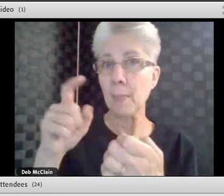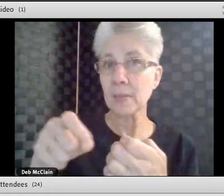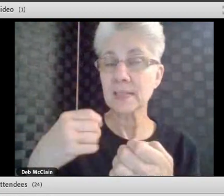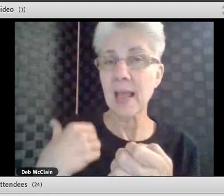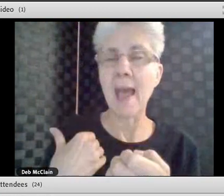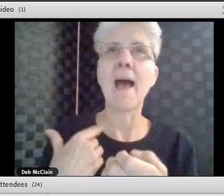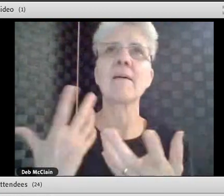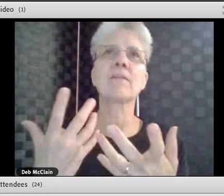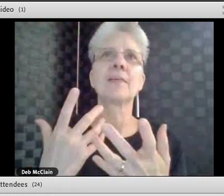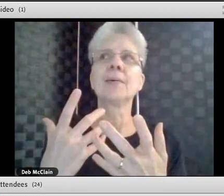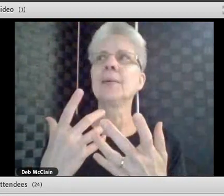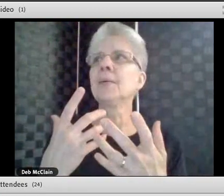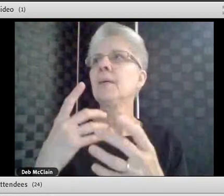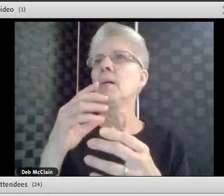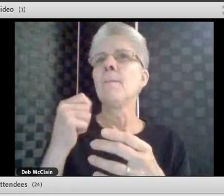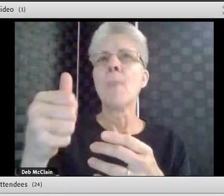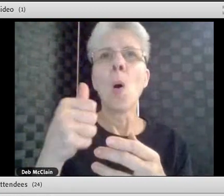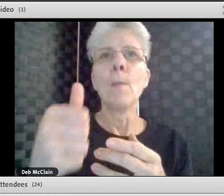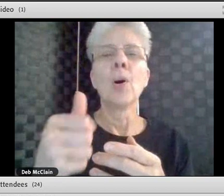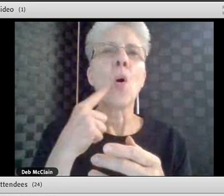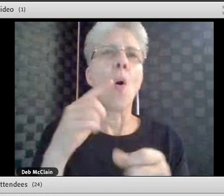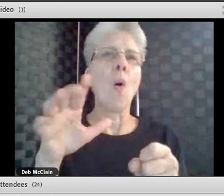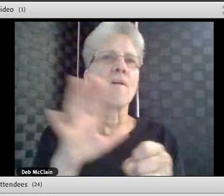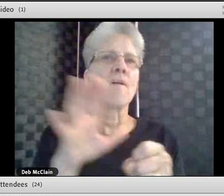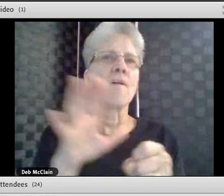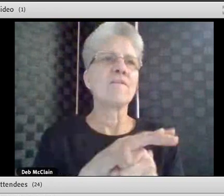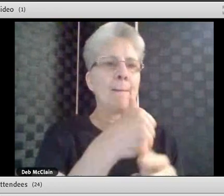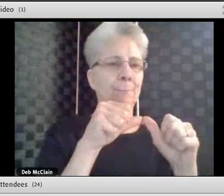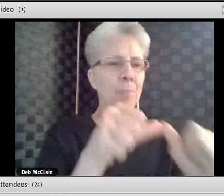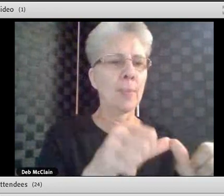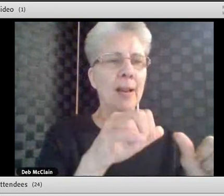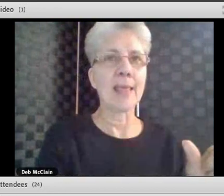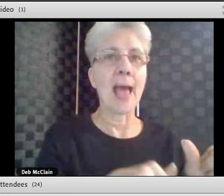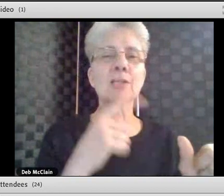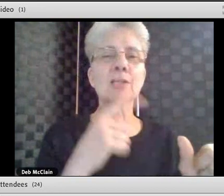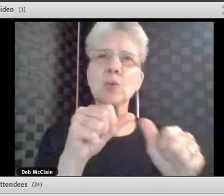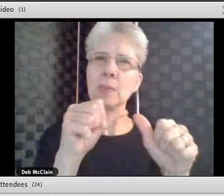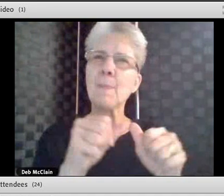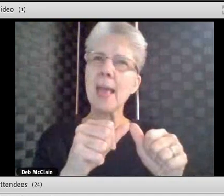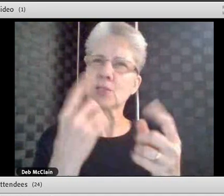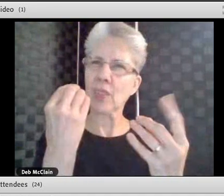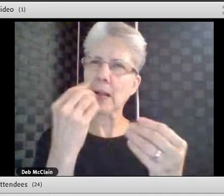that you can have the storage for your equipment, whether you're having a mobile lab or a full-fledged lab that's permanent,